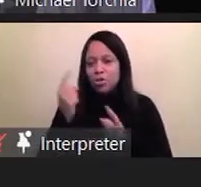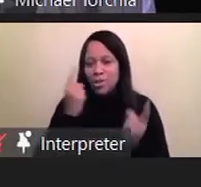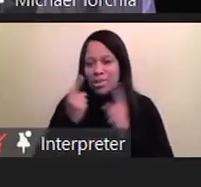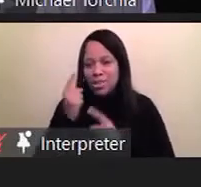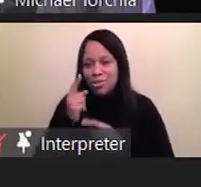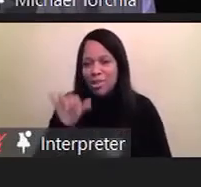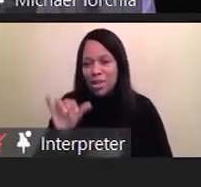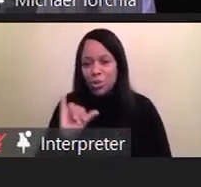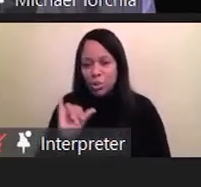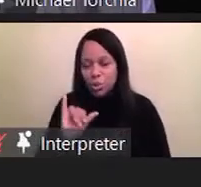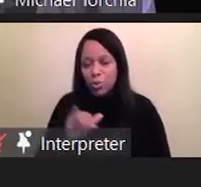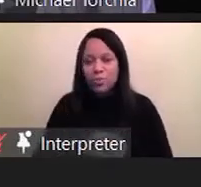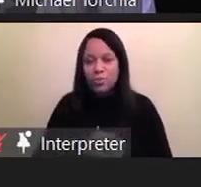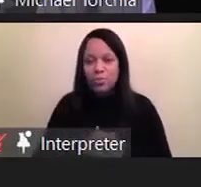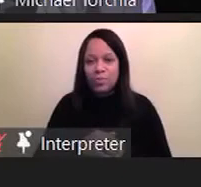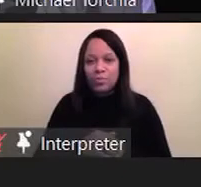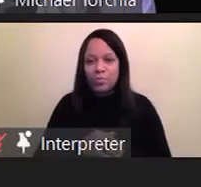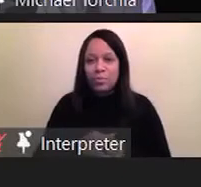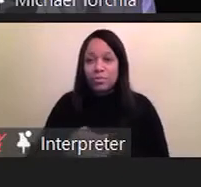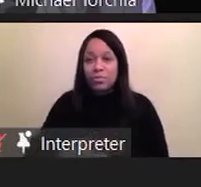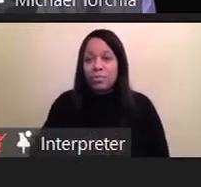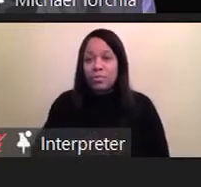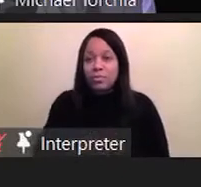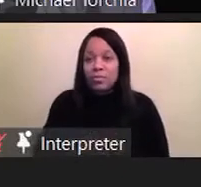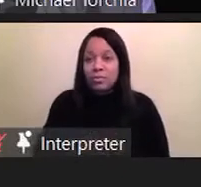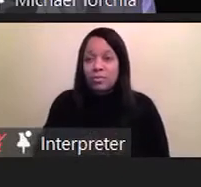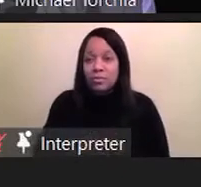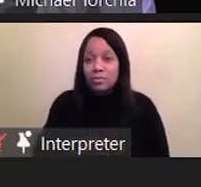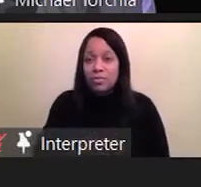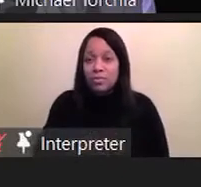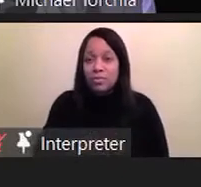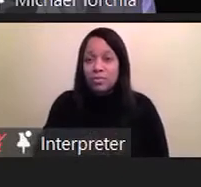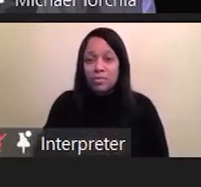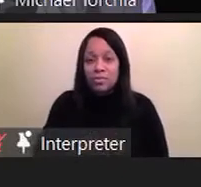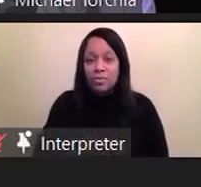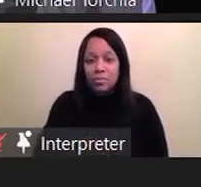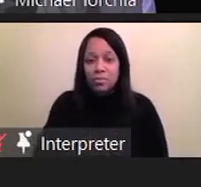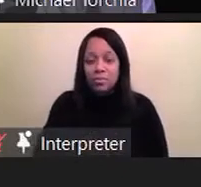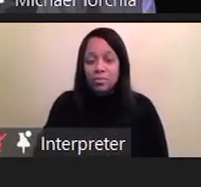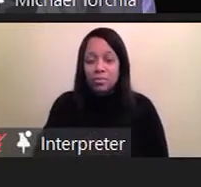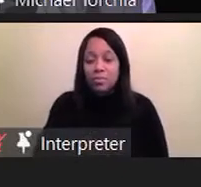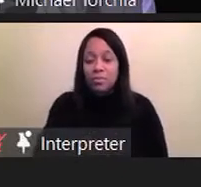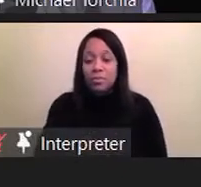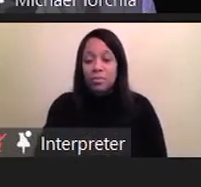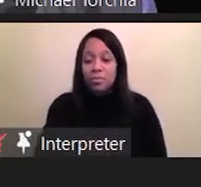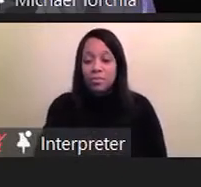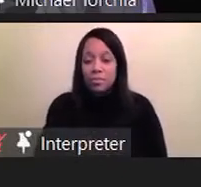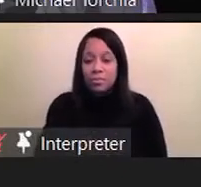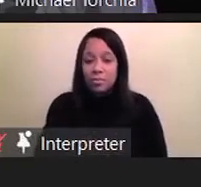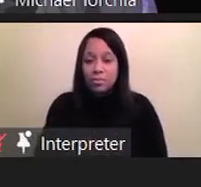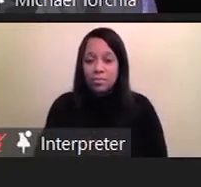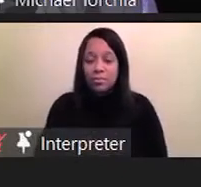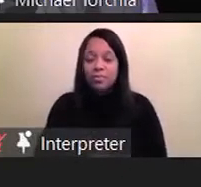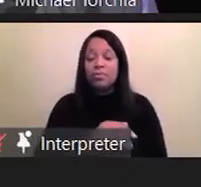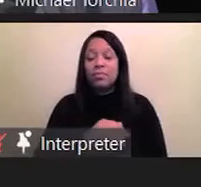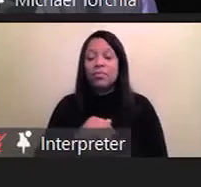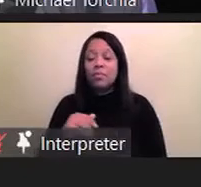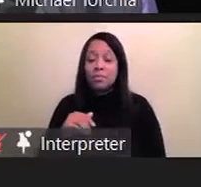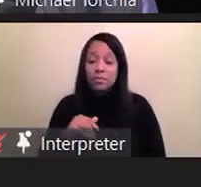So this whole section may have raised a lot of questions for you. Mike has definitely touched on a lot of different issues